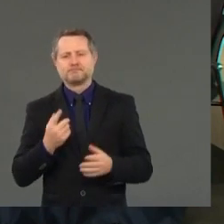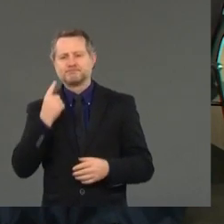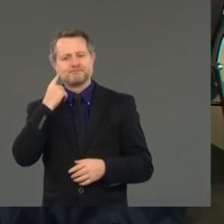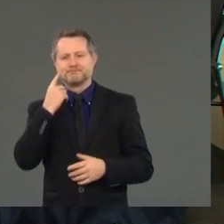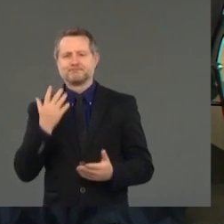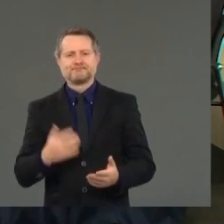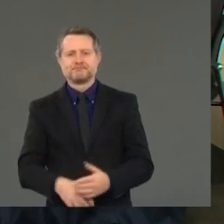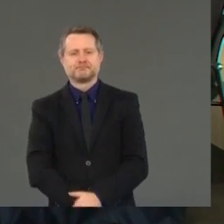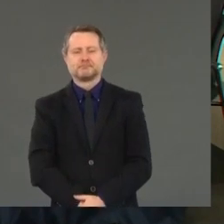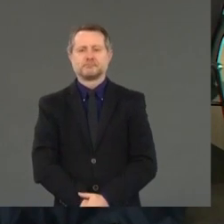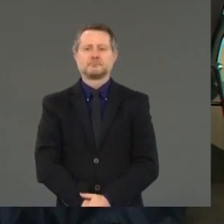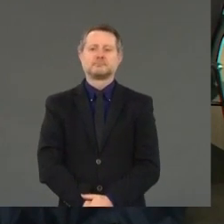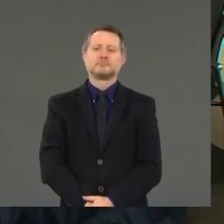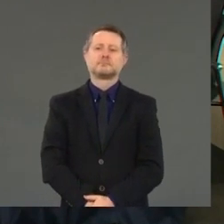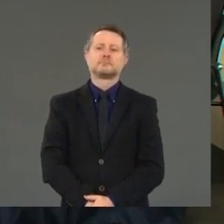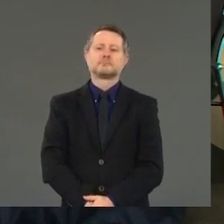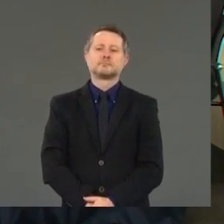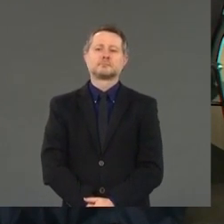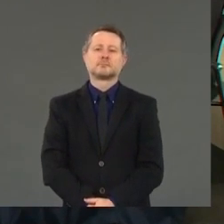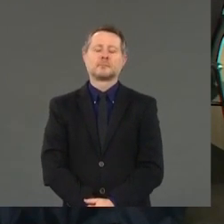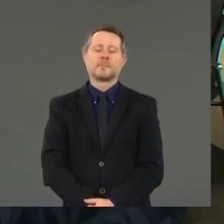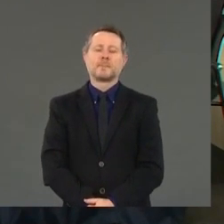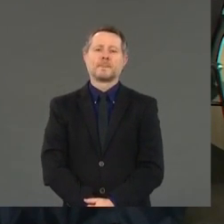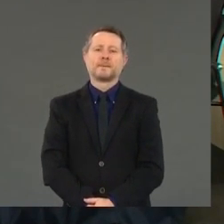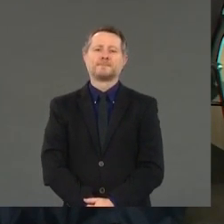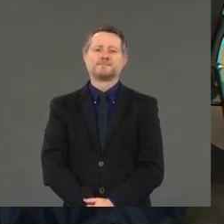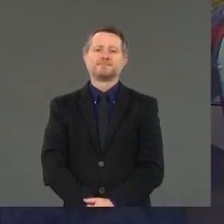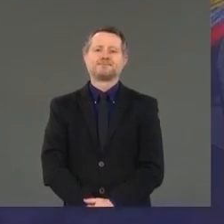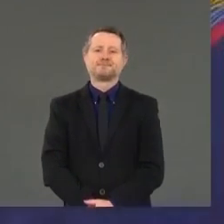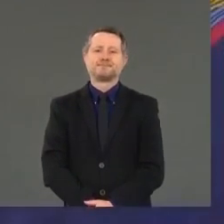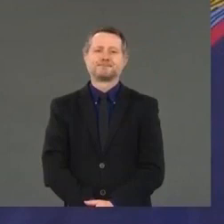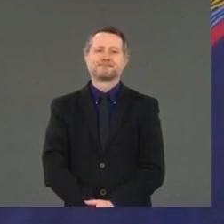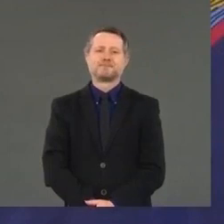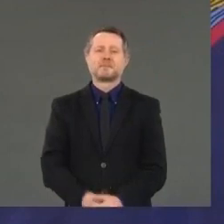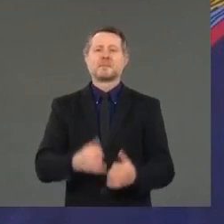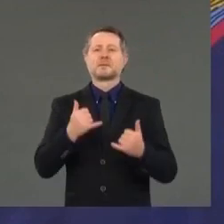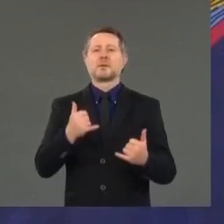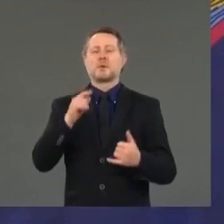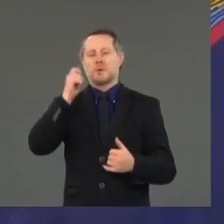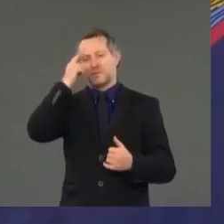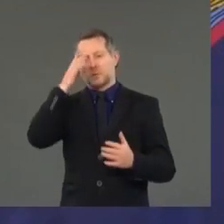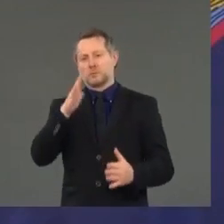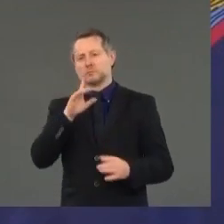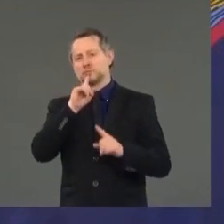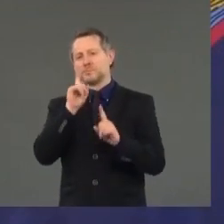WHAT YOU SAW. I KNOW WE DON'T KNOW HOW LONG THE LAST TIME IS BUT I GUESS MY